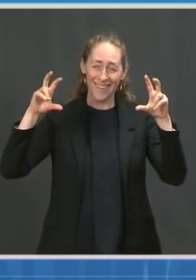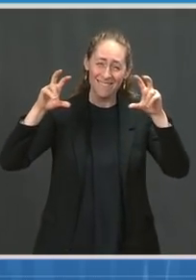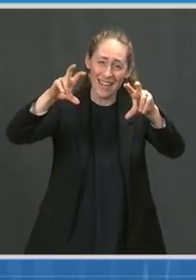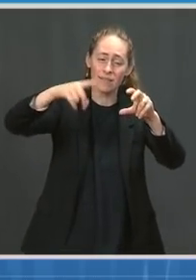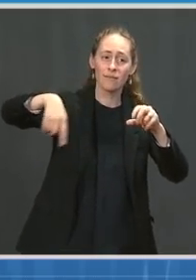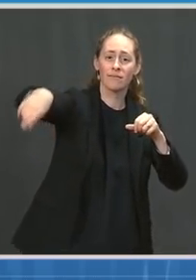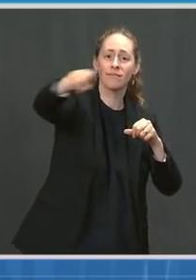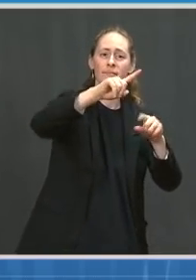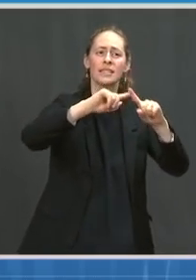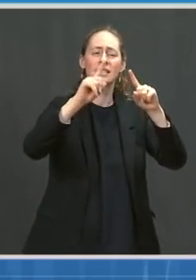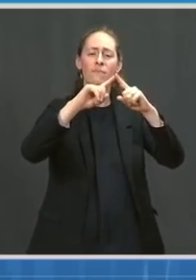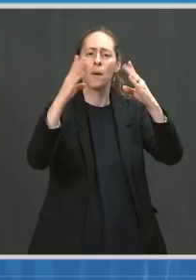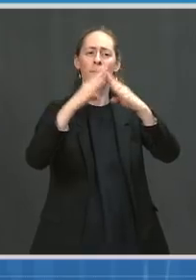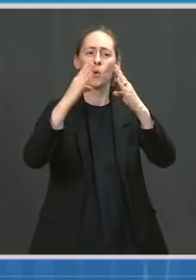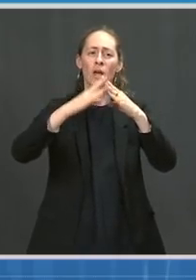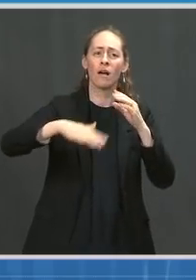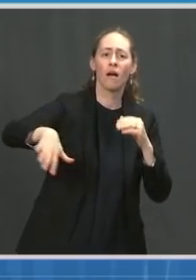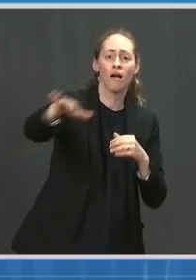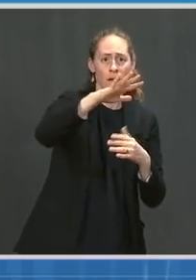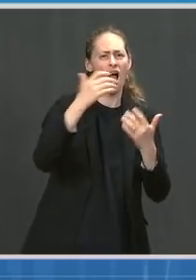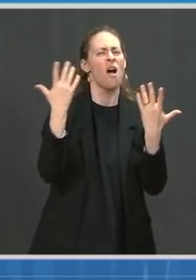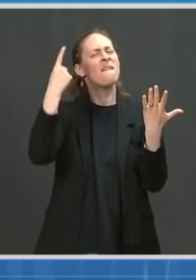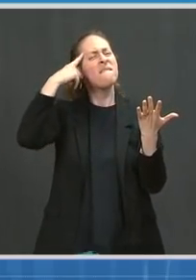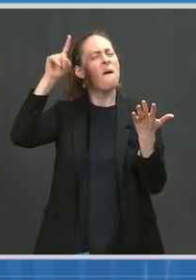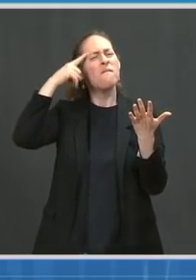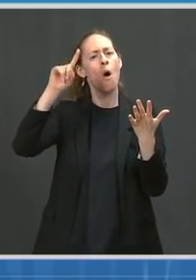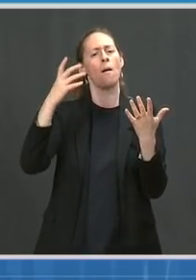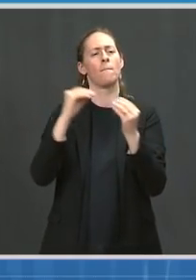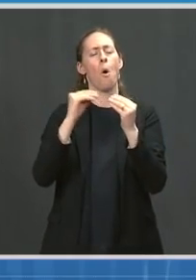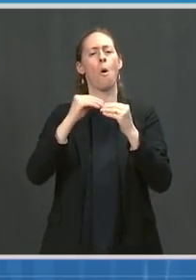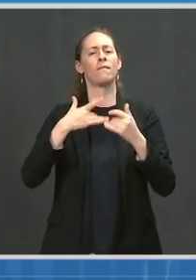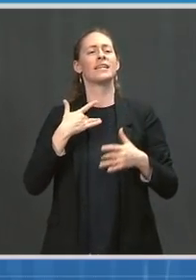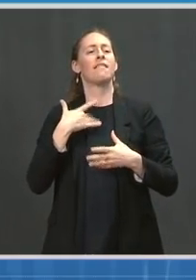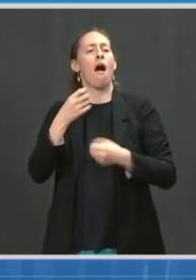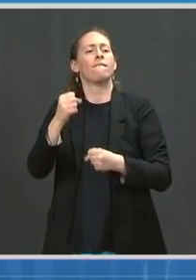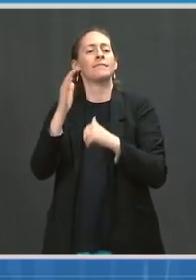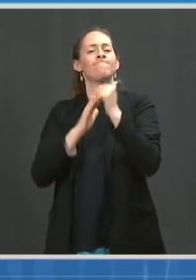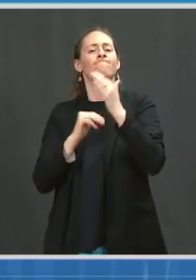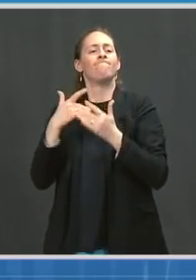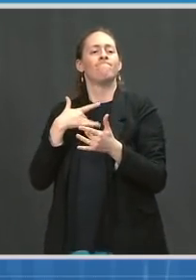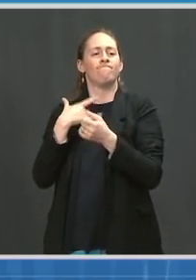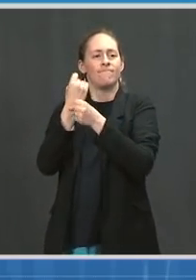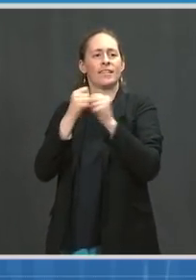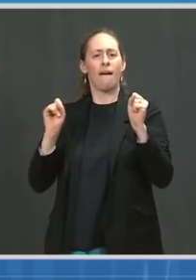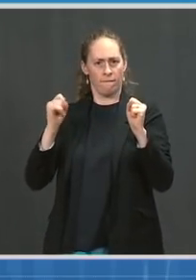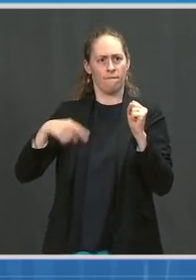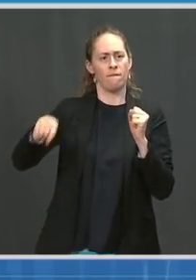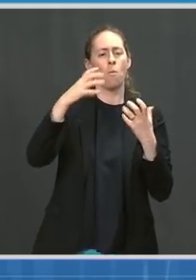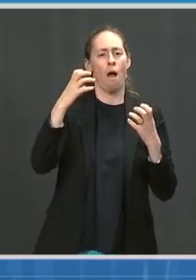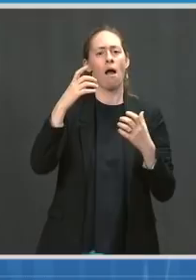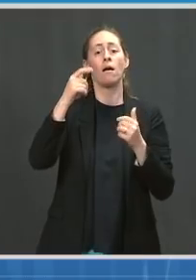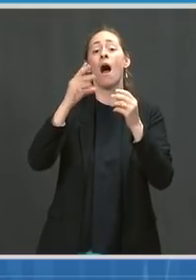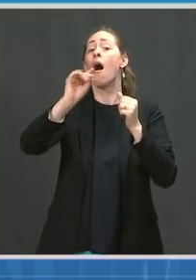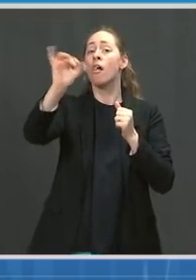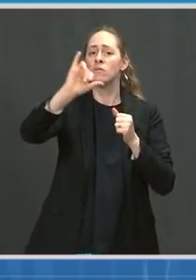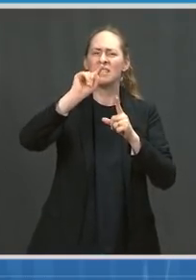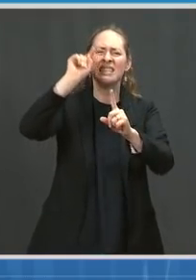particularly in the hardest-hit and highest-risk communities. We are getting fact-based messaging and resources